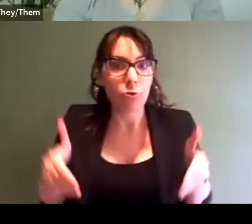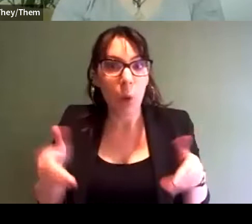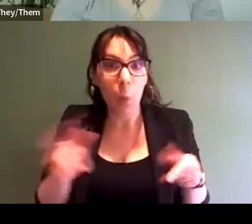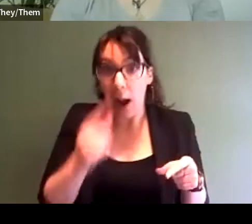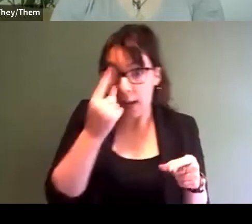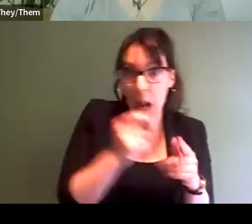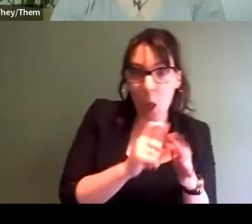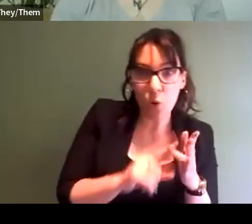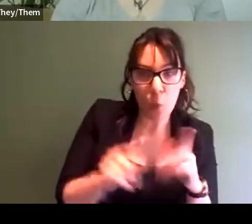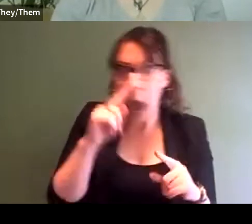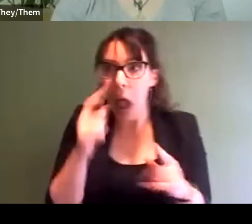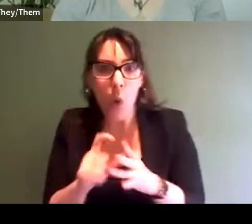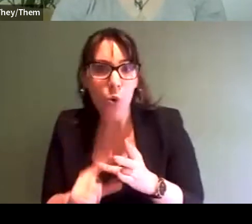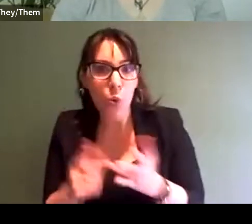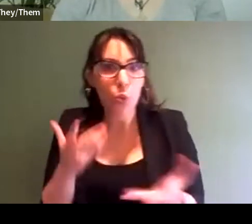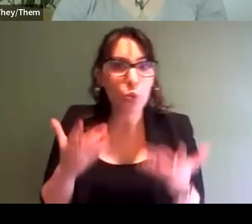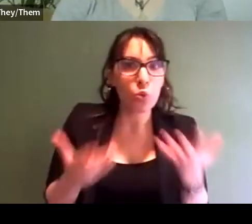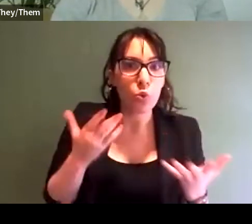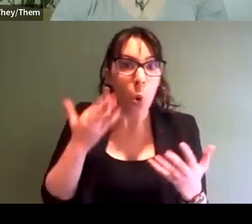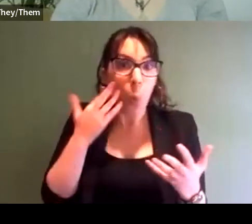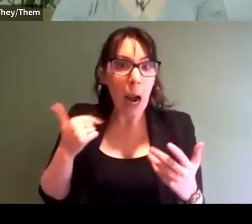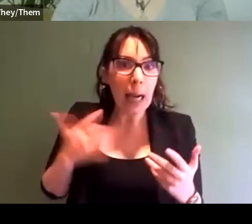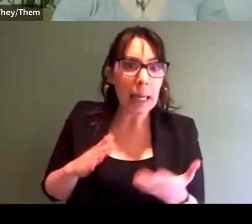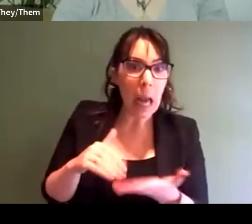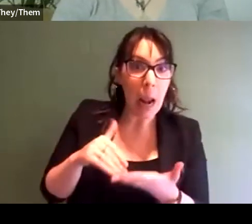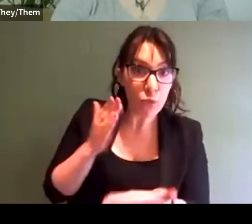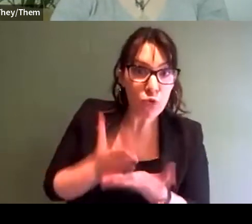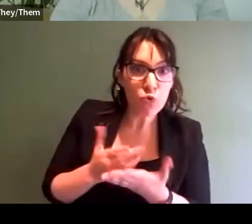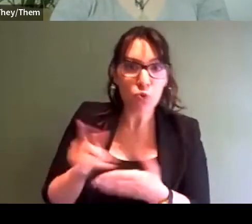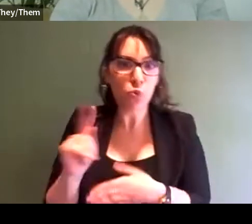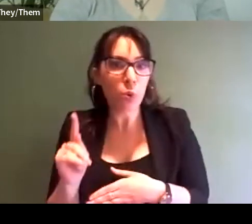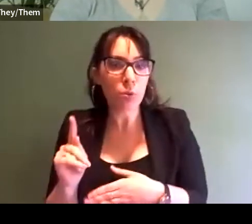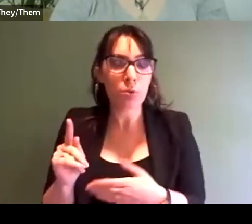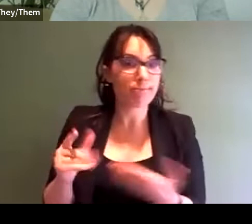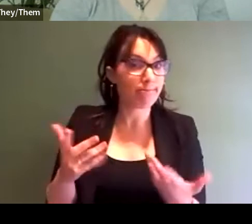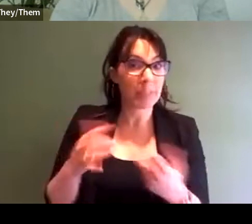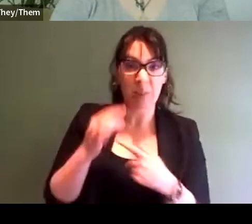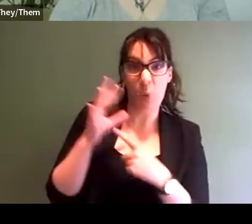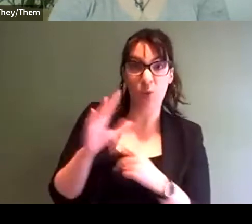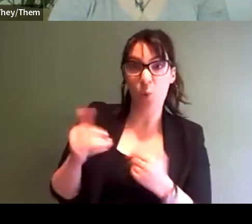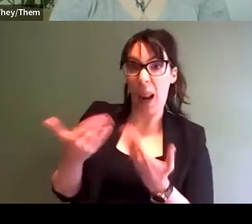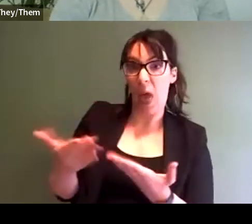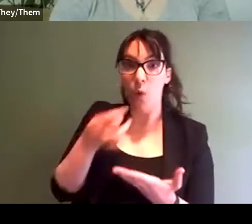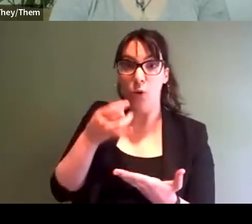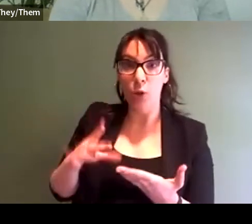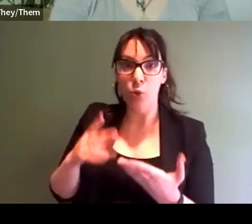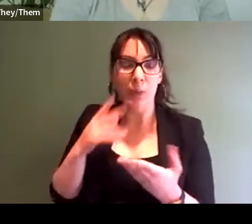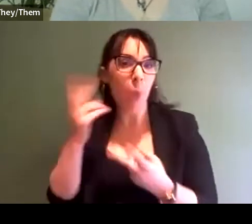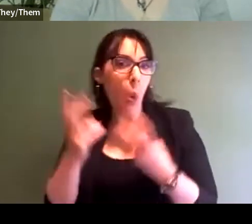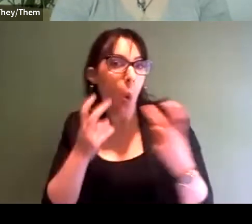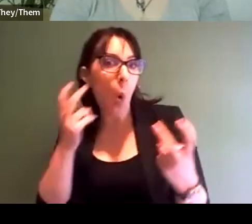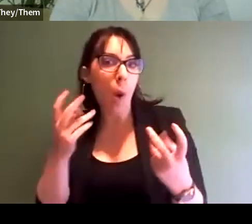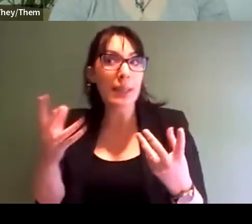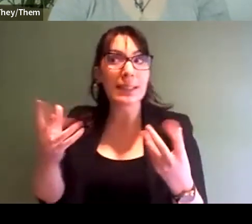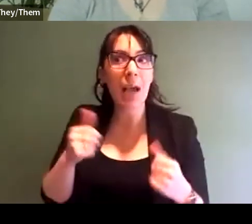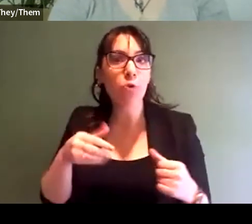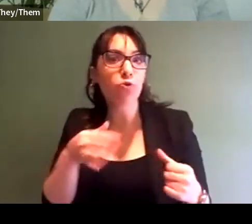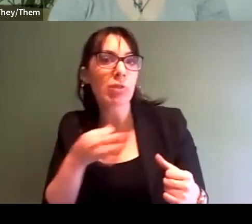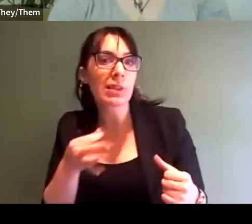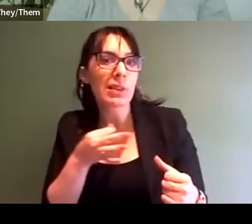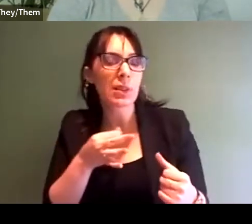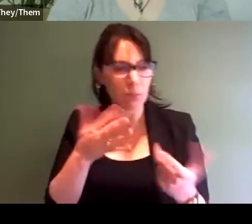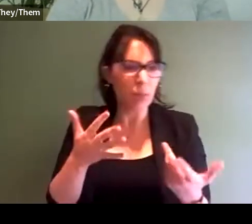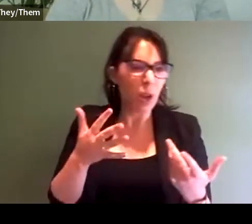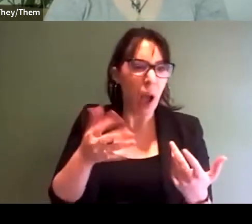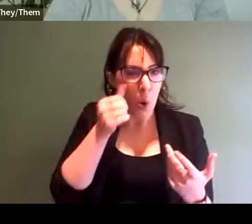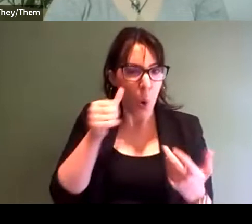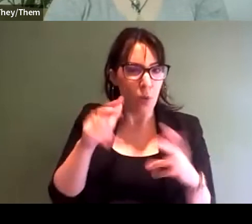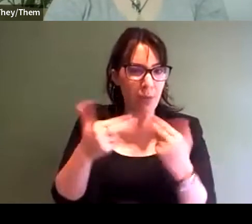What can they do what they need to ask for help in. So it's really important to allow your child to always explore and always take risks, obviously you're there to support them.